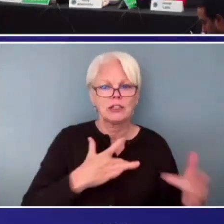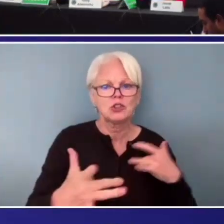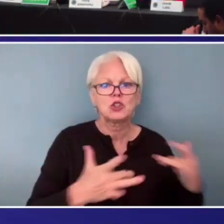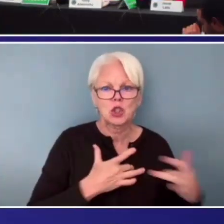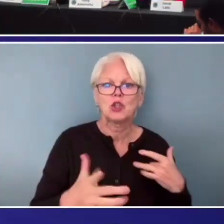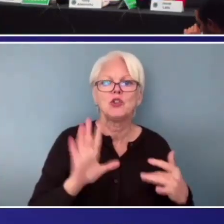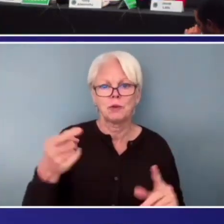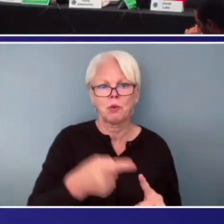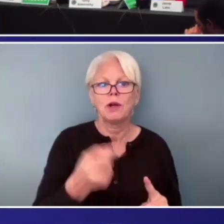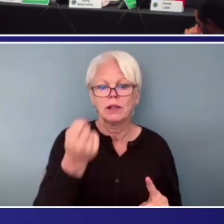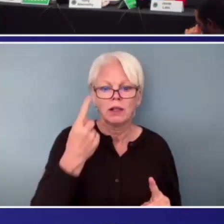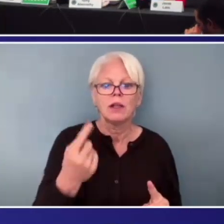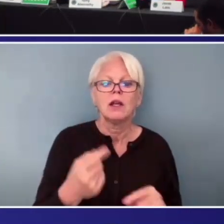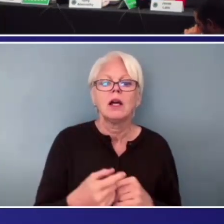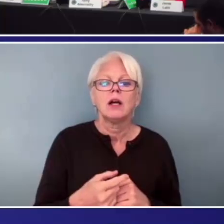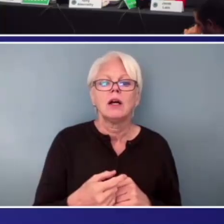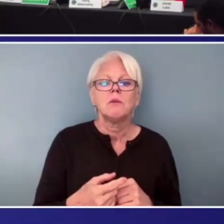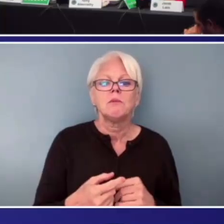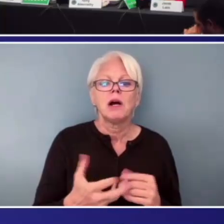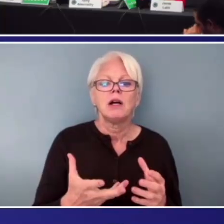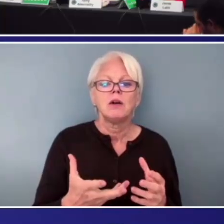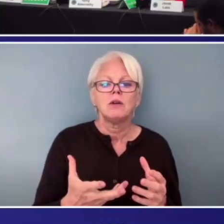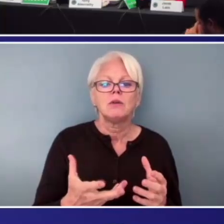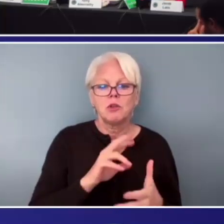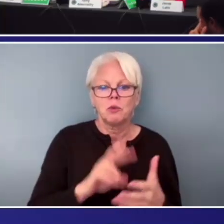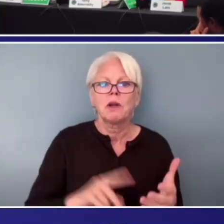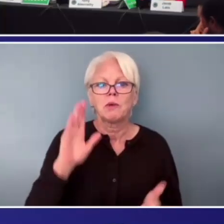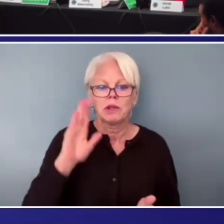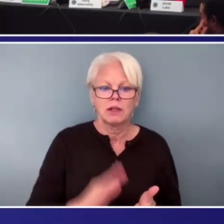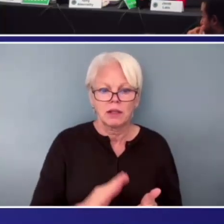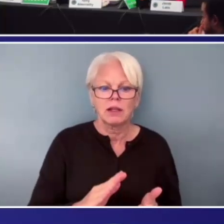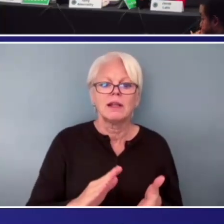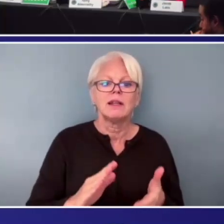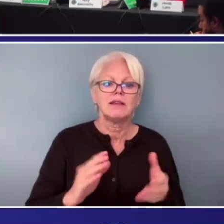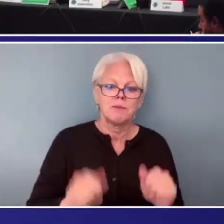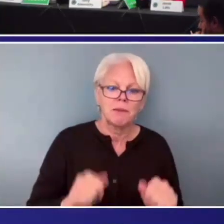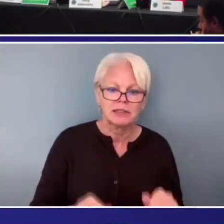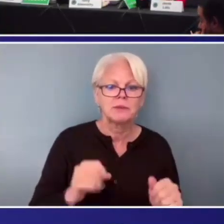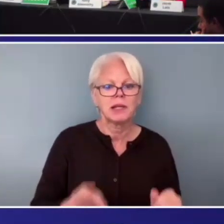as you want to cut down on the possibility of, you know, the growth of private lending and student -- or institutions doing that.